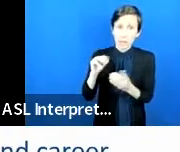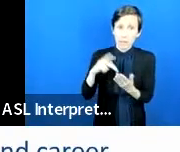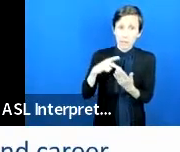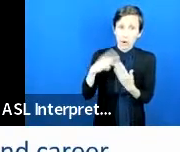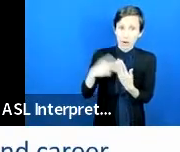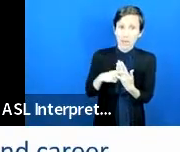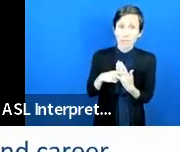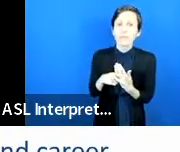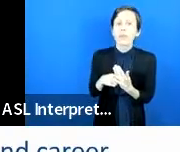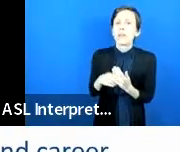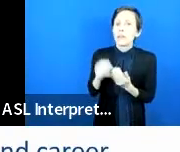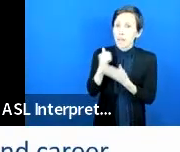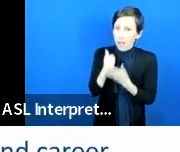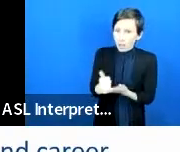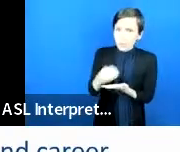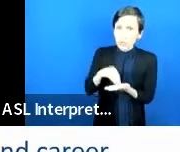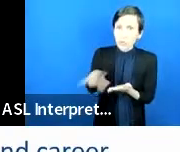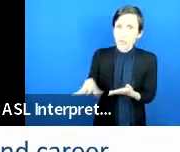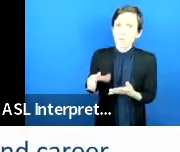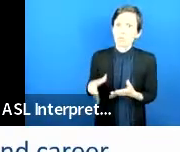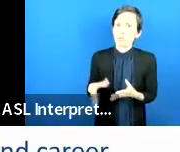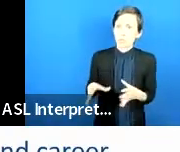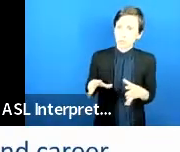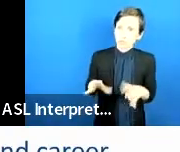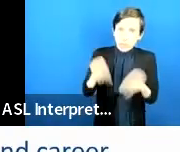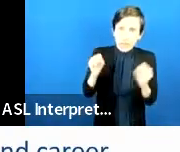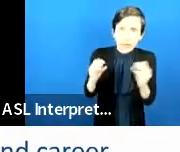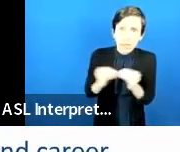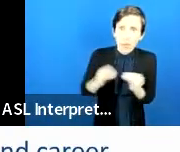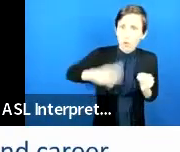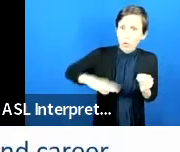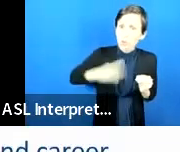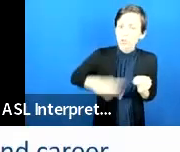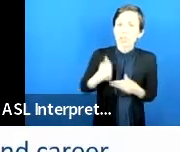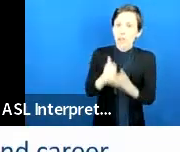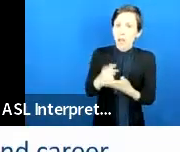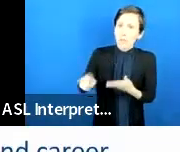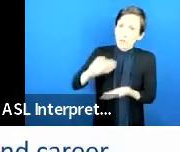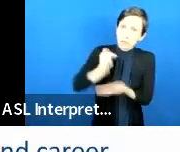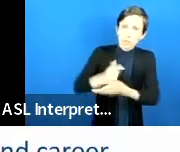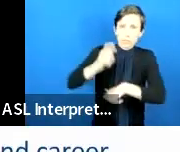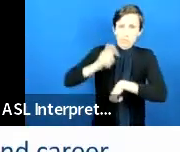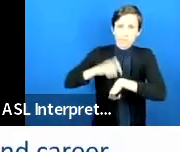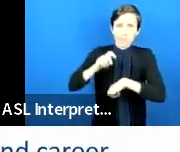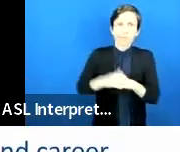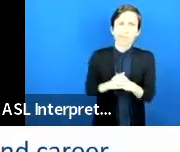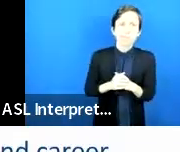that increase the likelihood of their grad academic progress and completion, mapping the academic advising